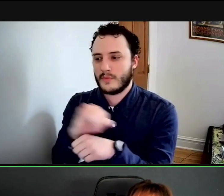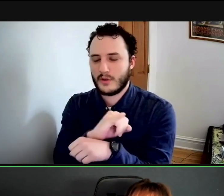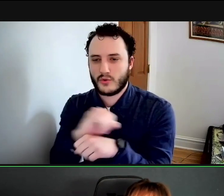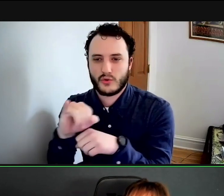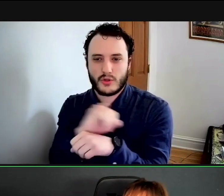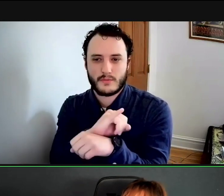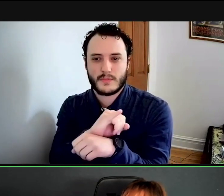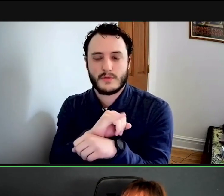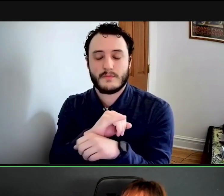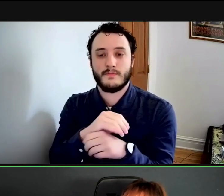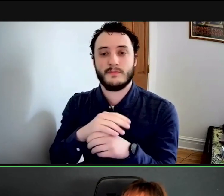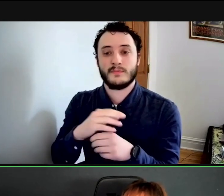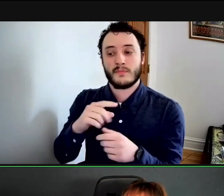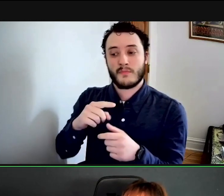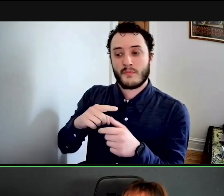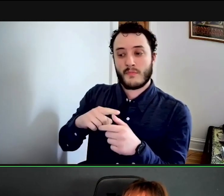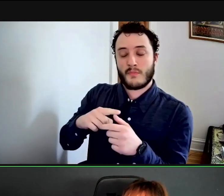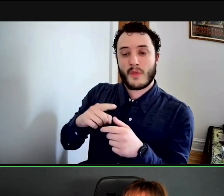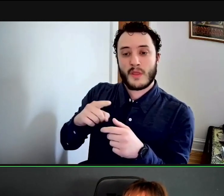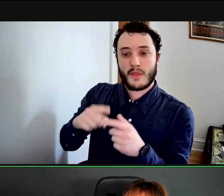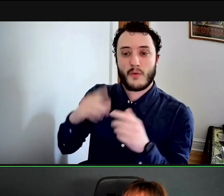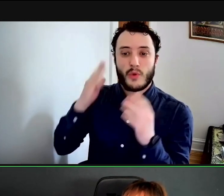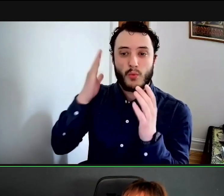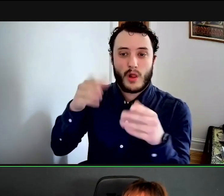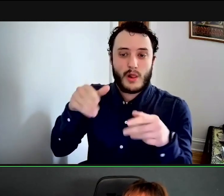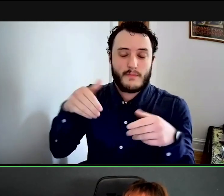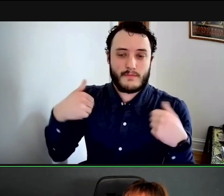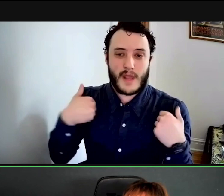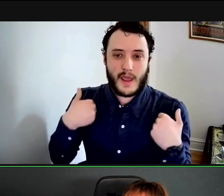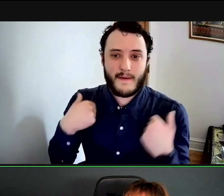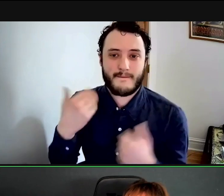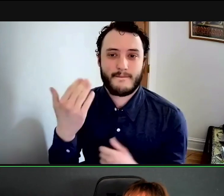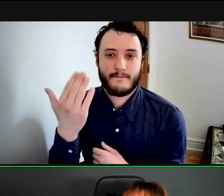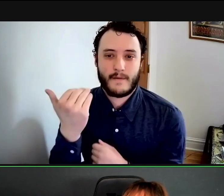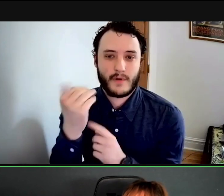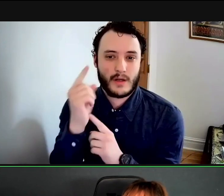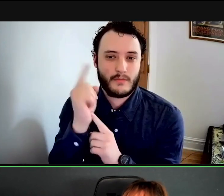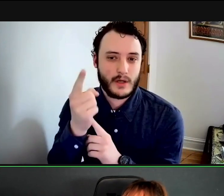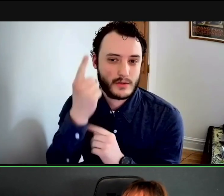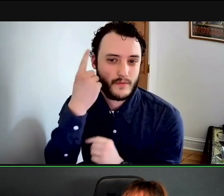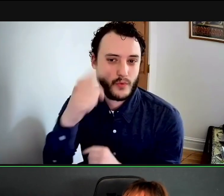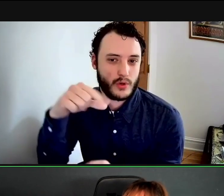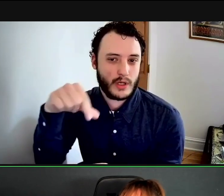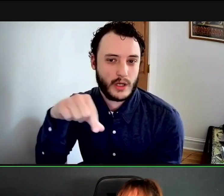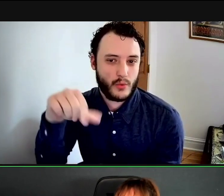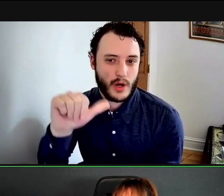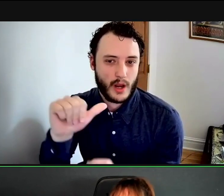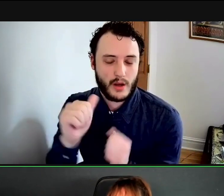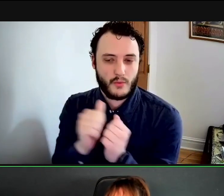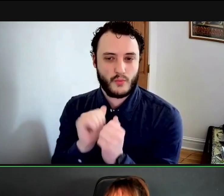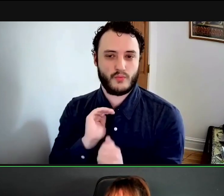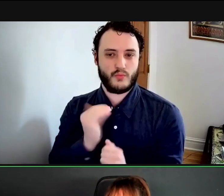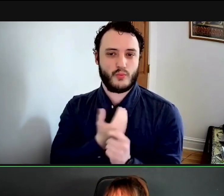study abroad, and internships. Then we will allow about 15 minutes